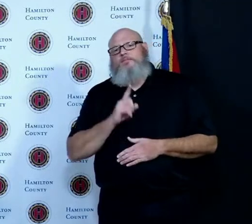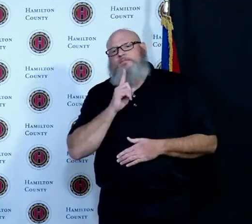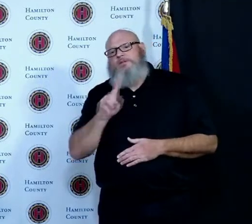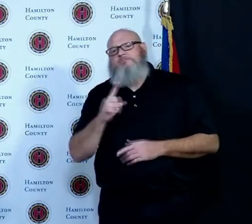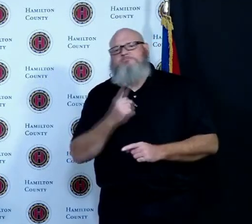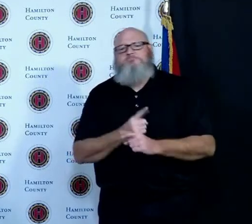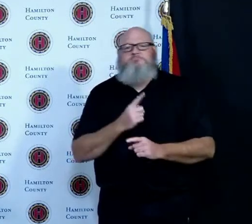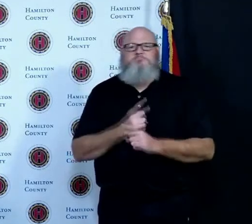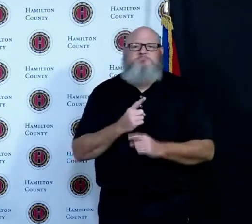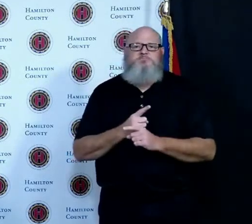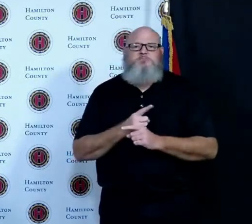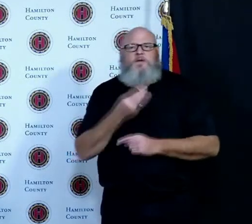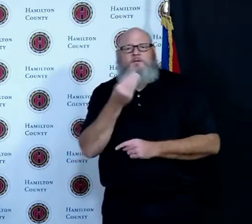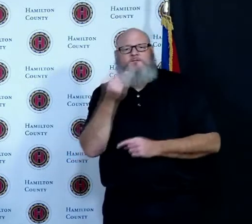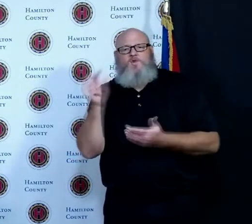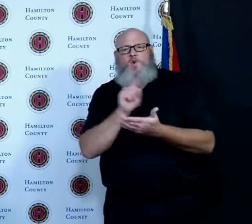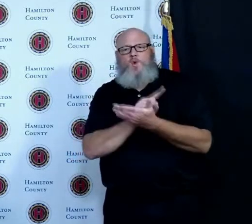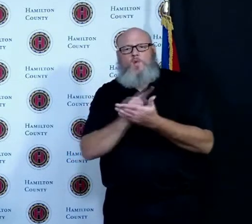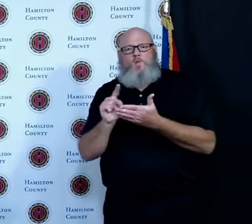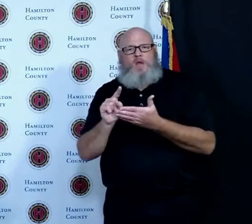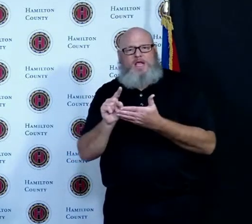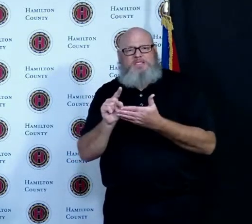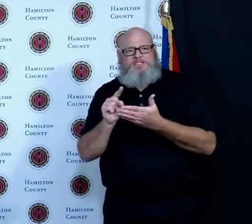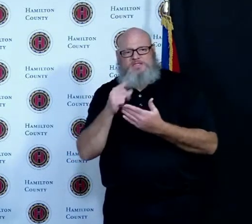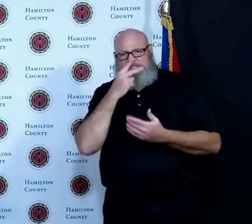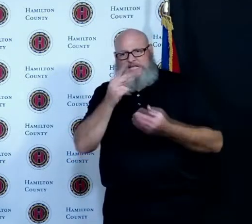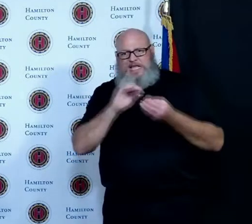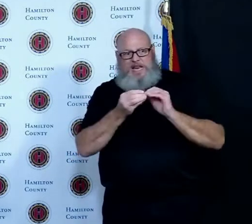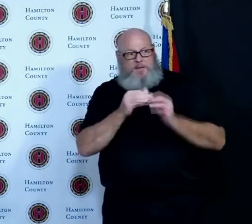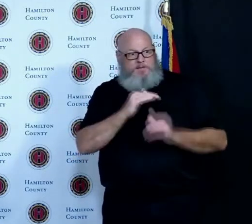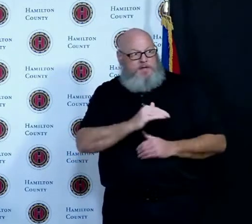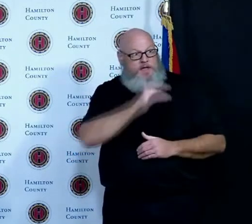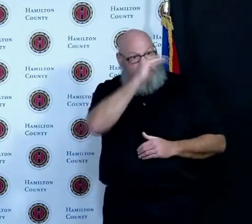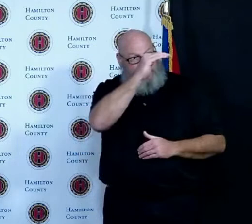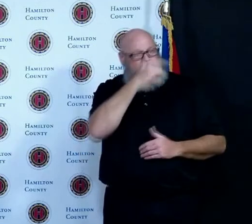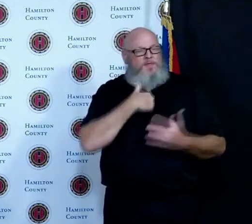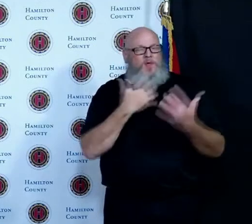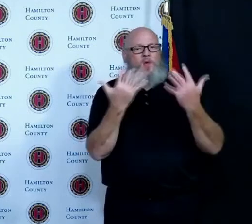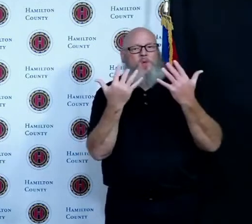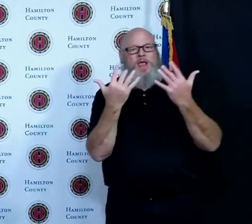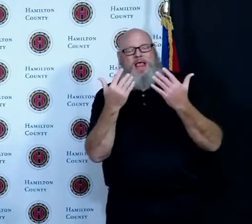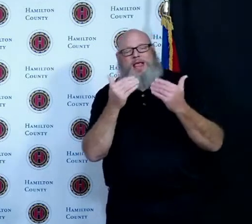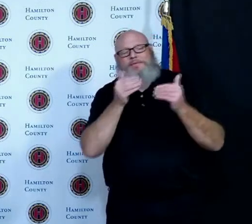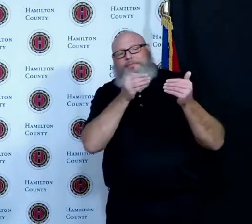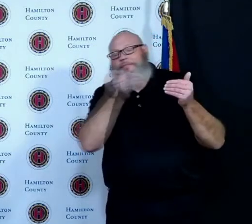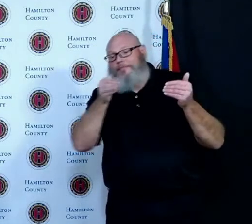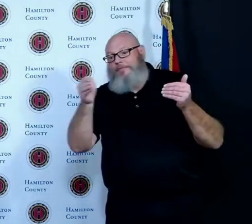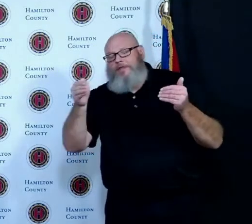an impact on our hospital systems when you look at Hamilton County over the last month we have